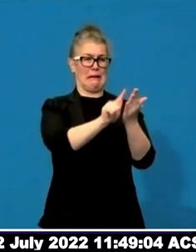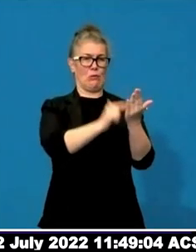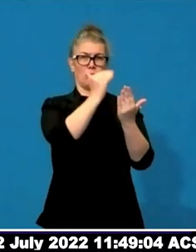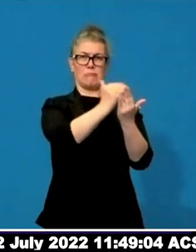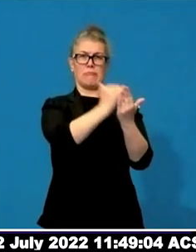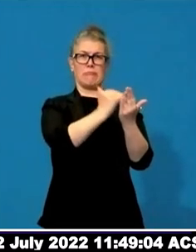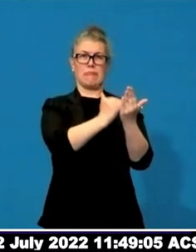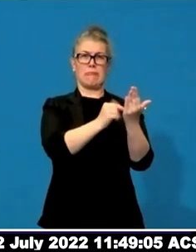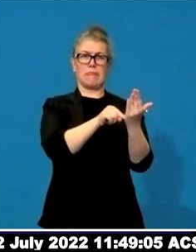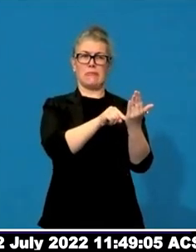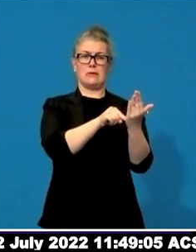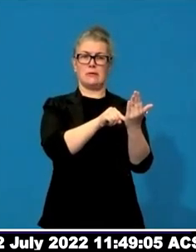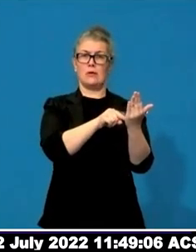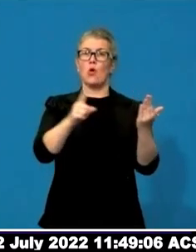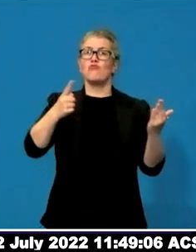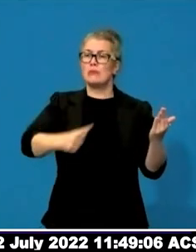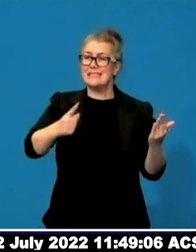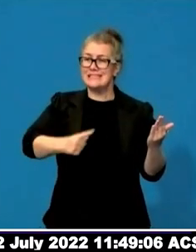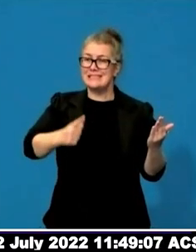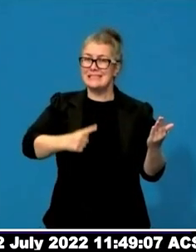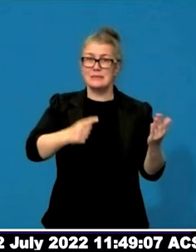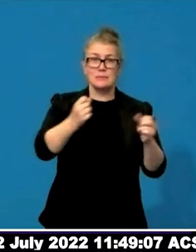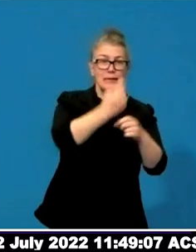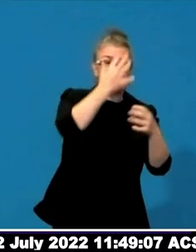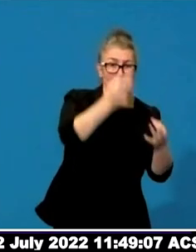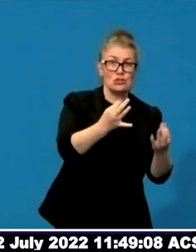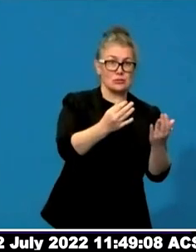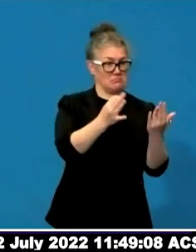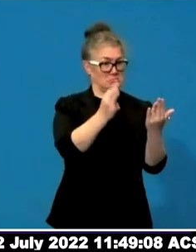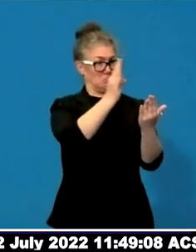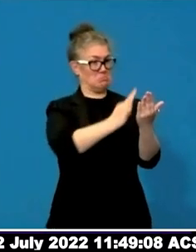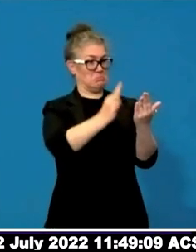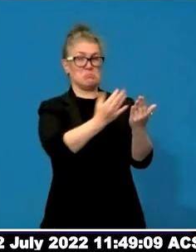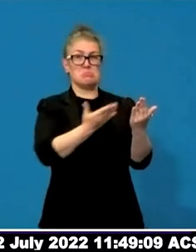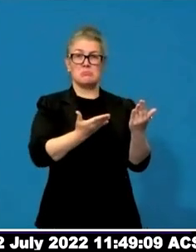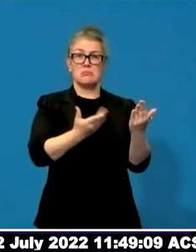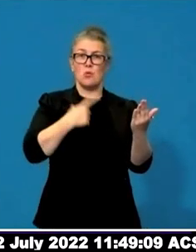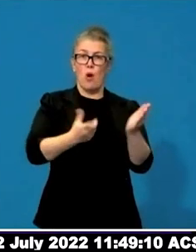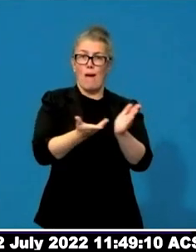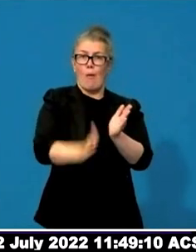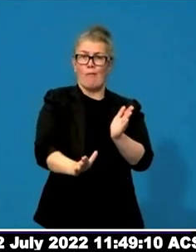for why was that decision made, why has it been dropped in that instance,